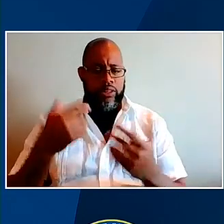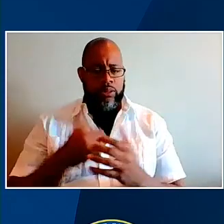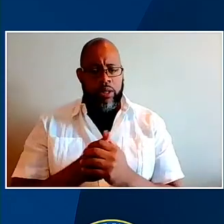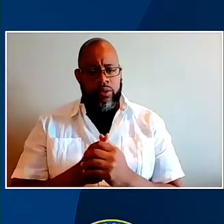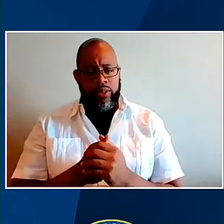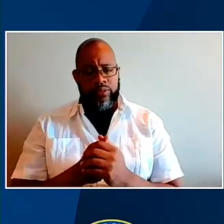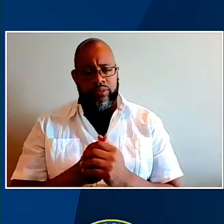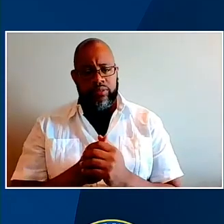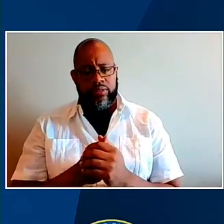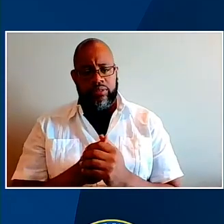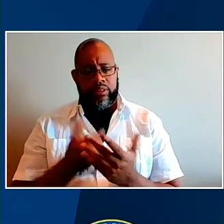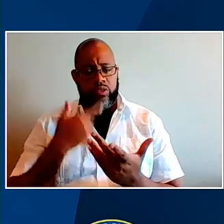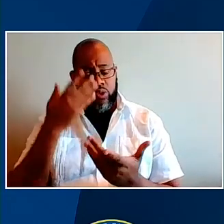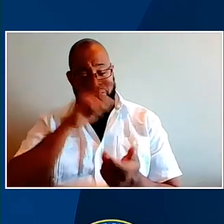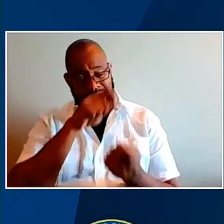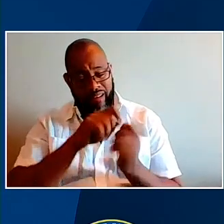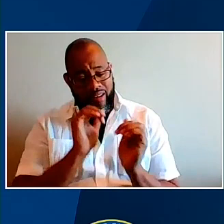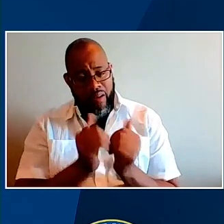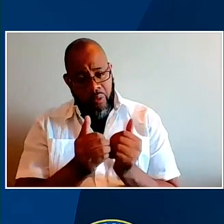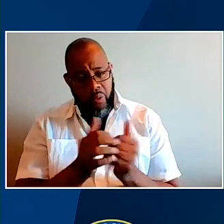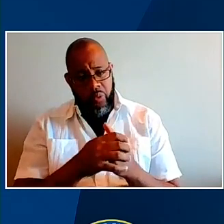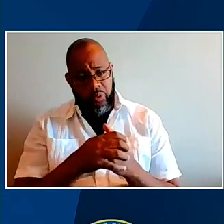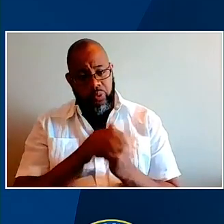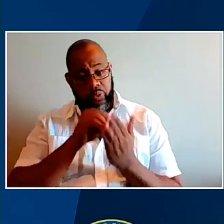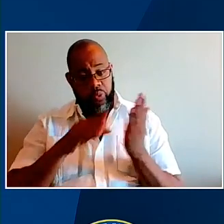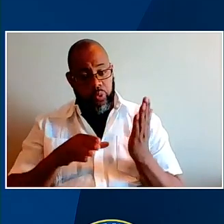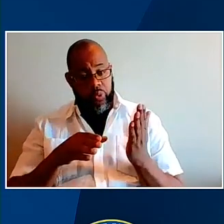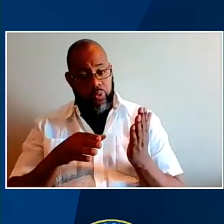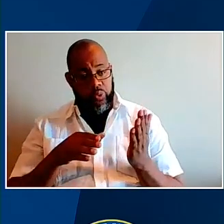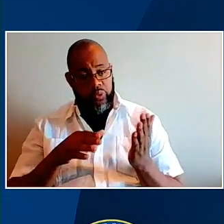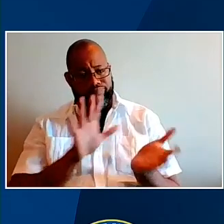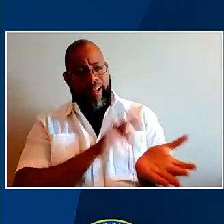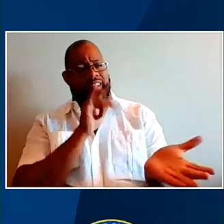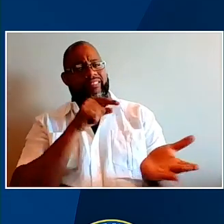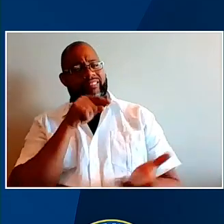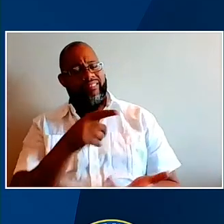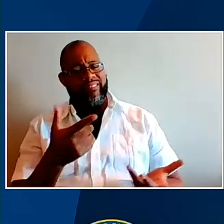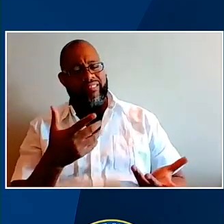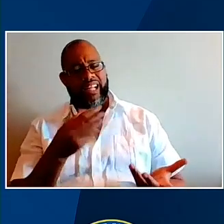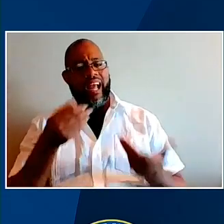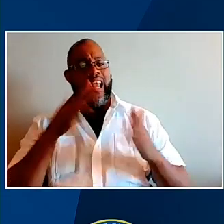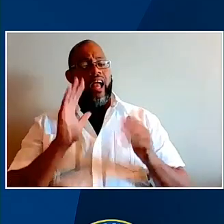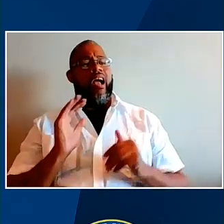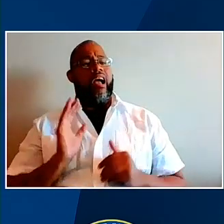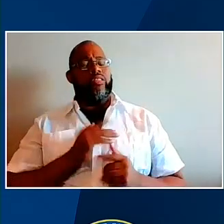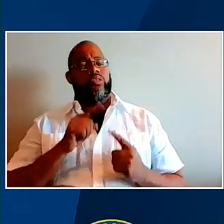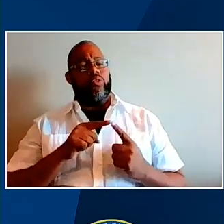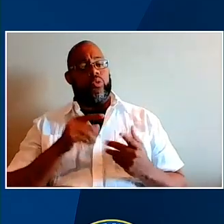exactly how students are being taken advantage of. It allowed us to in Massachusetts, and I